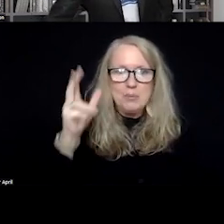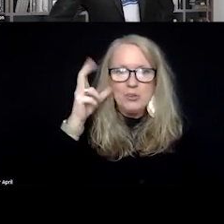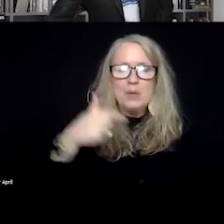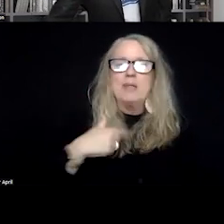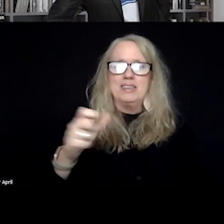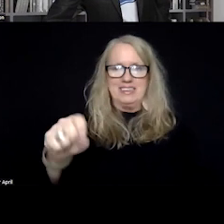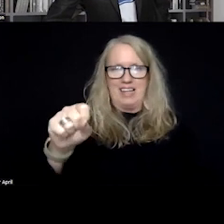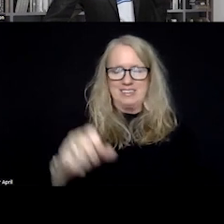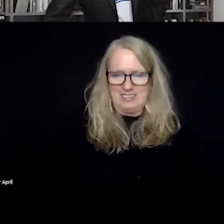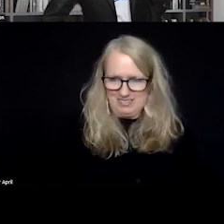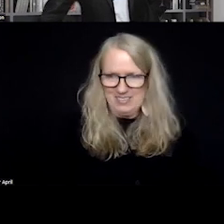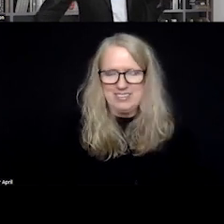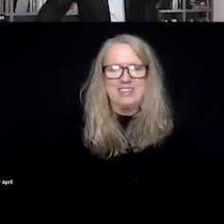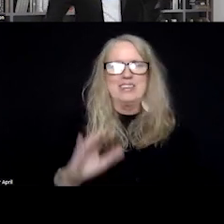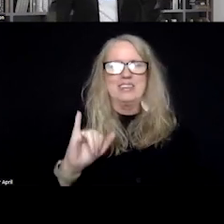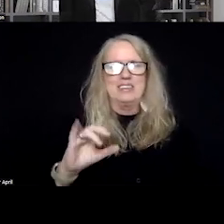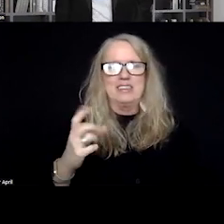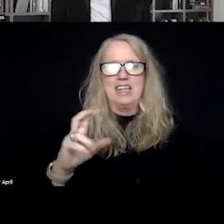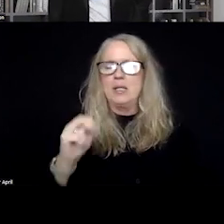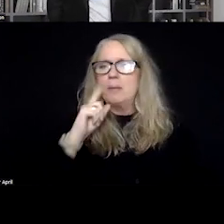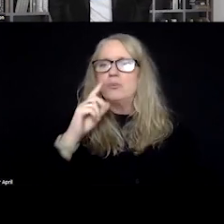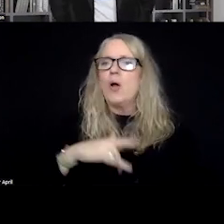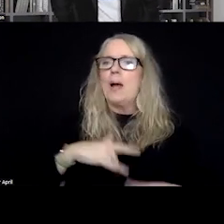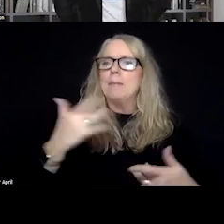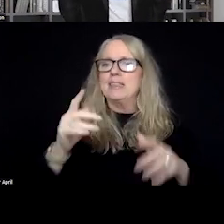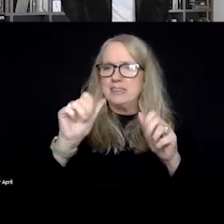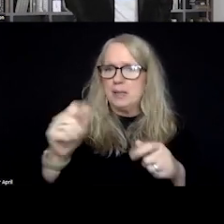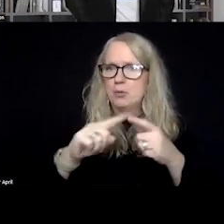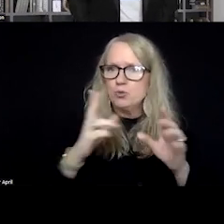IDEN, I AM EXCITED THAT YOU ARE ABLE TO COME ON. I WANT TO